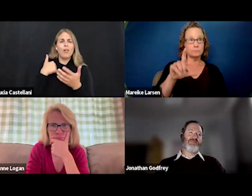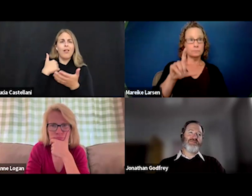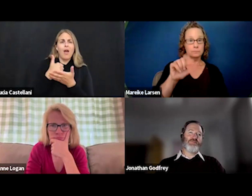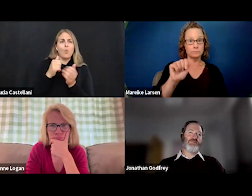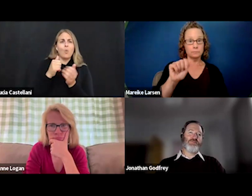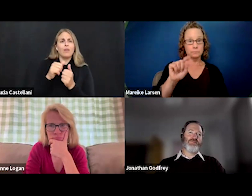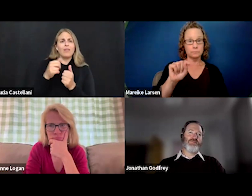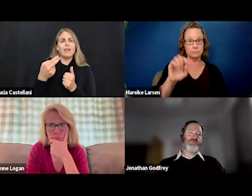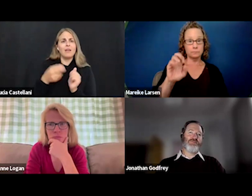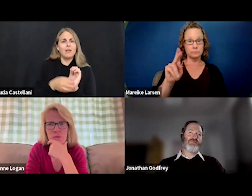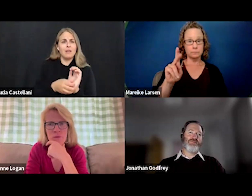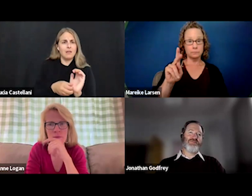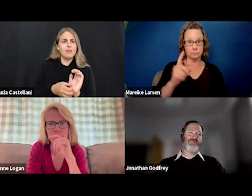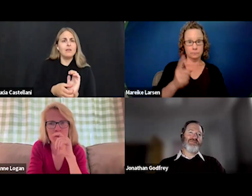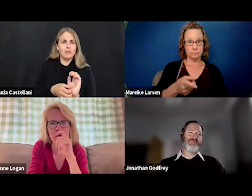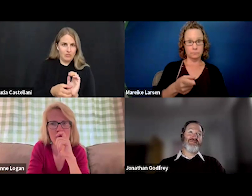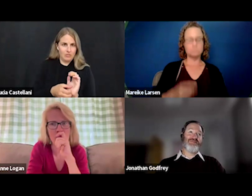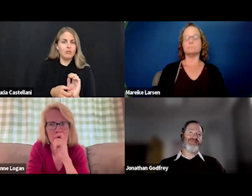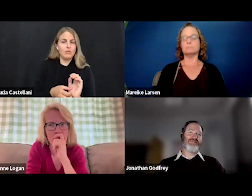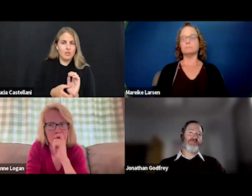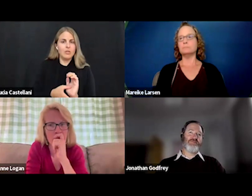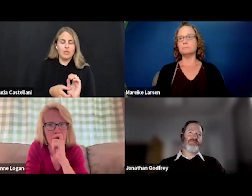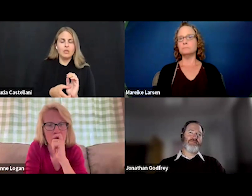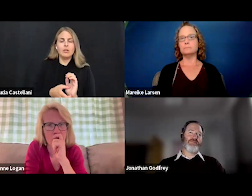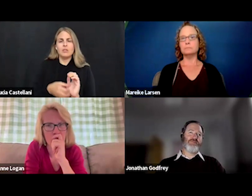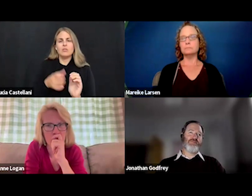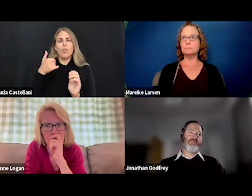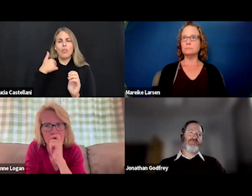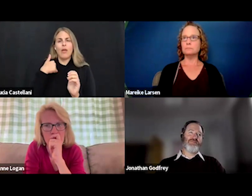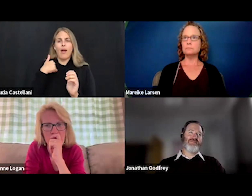of arXiv papers. That gets me excited about the second thing that I want to talk